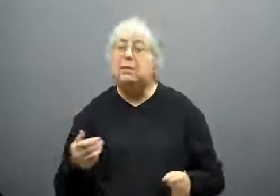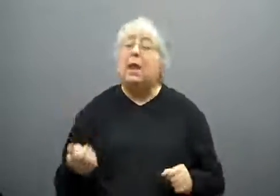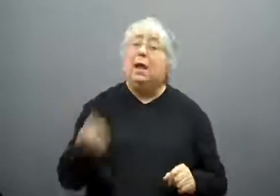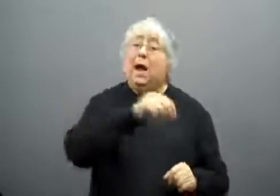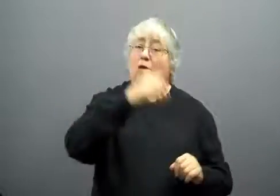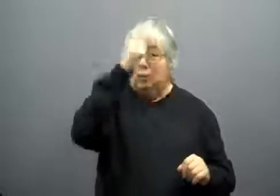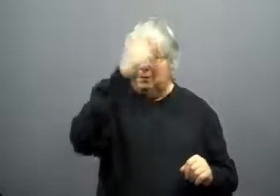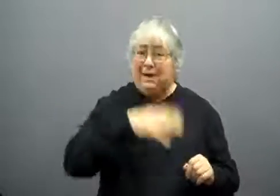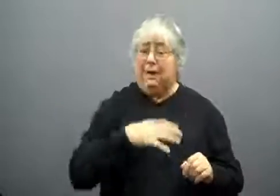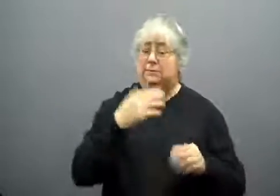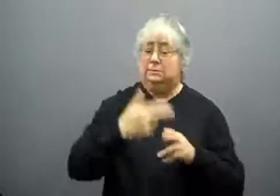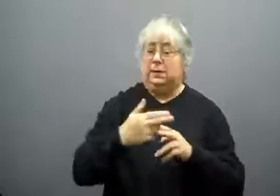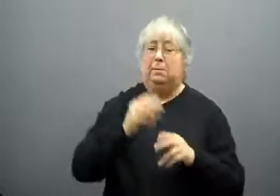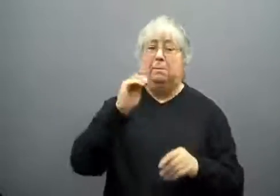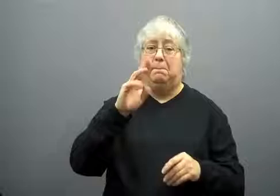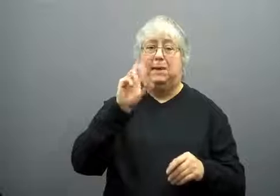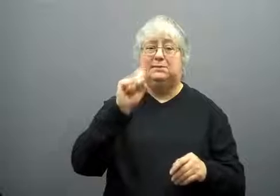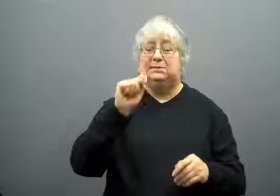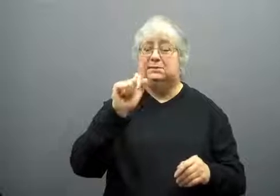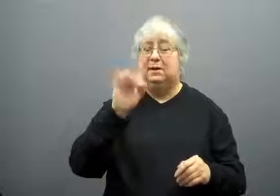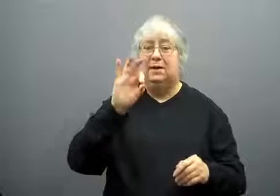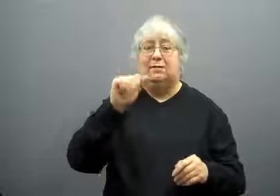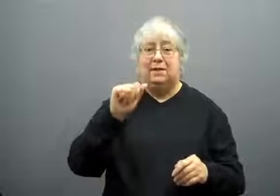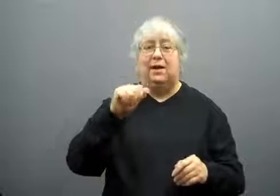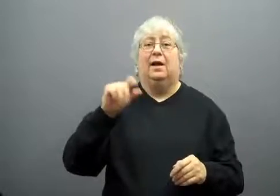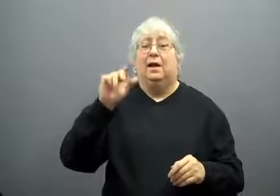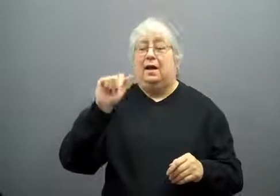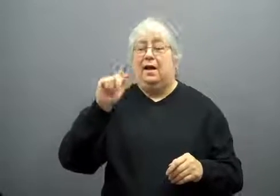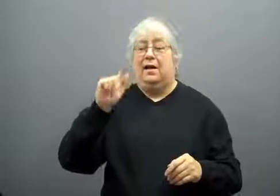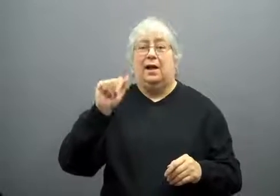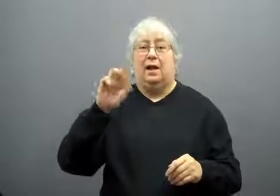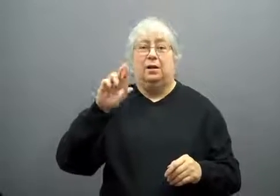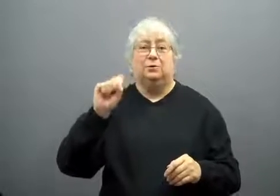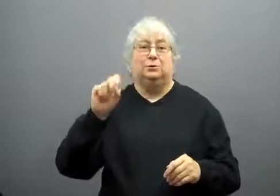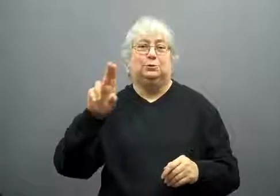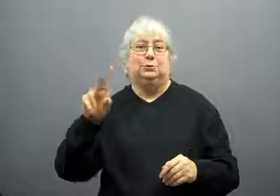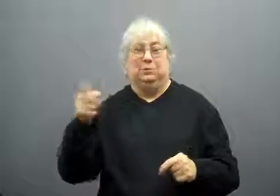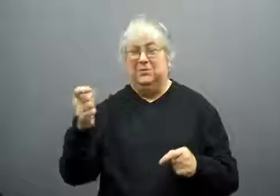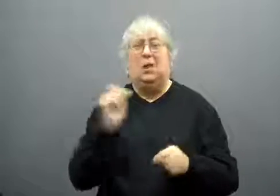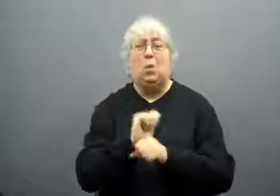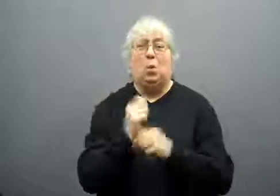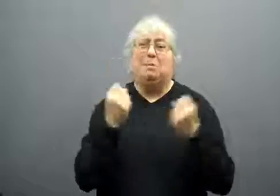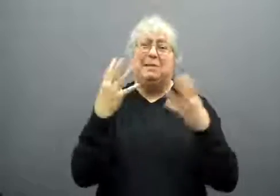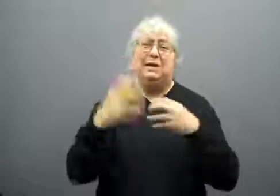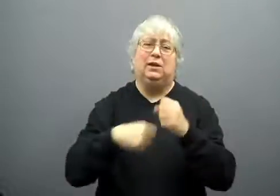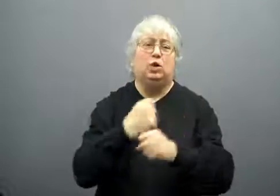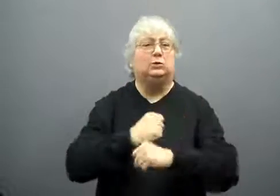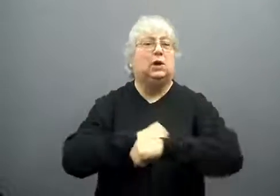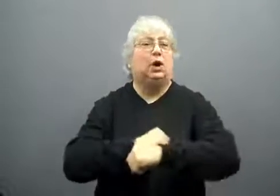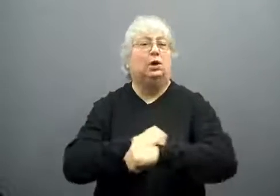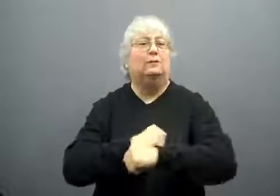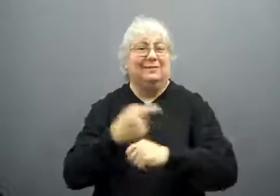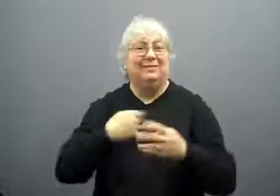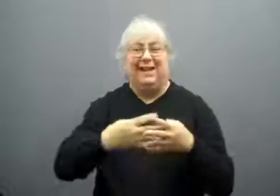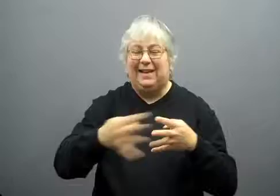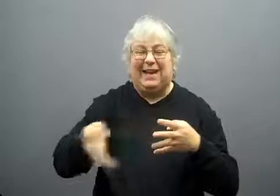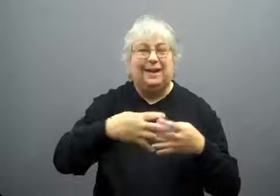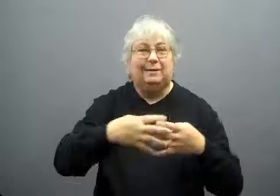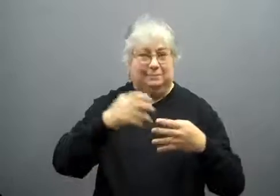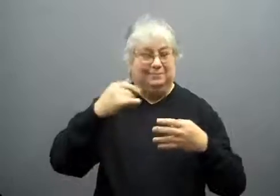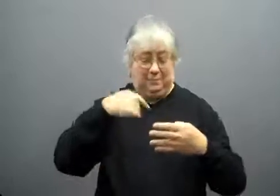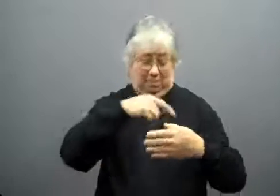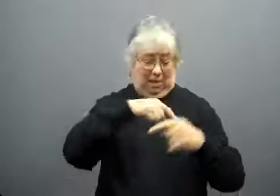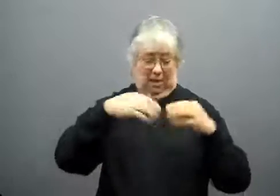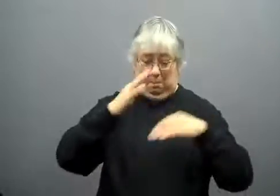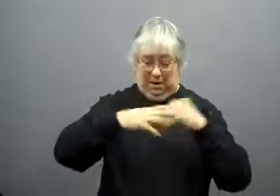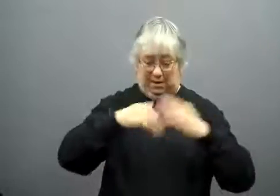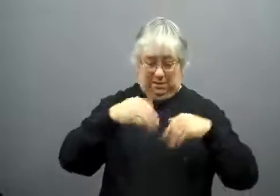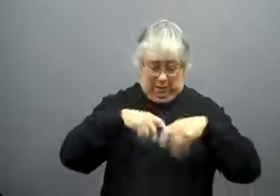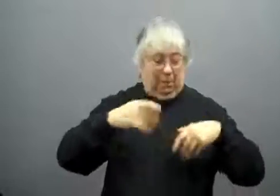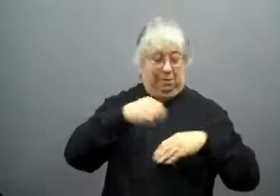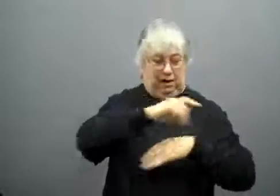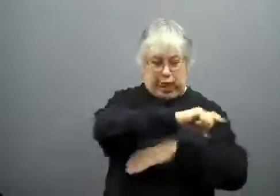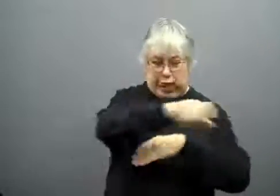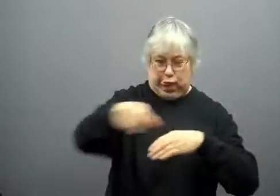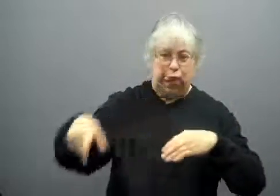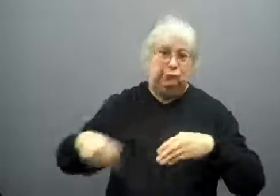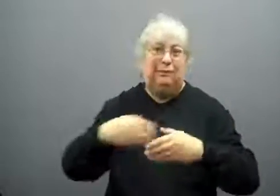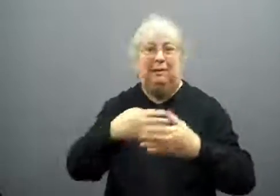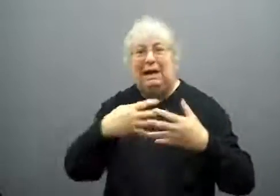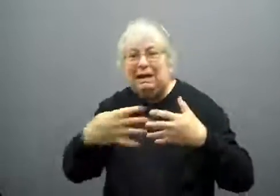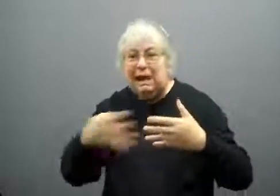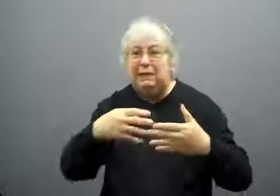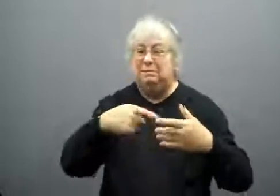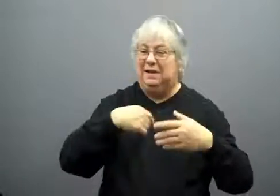Mustafa Akarsu was a longtime guard at the gate.